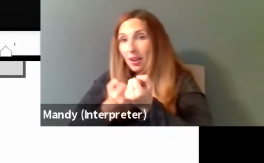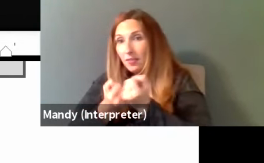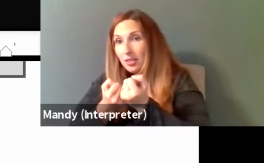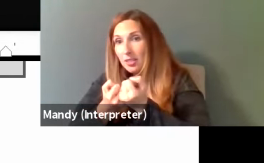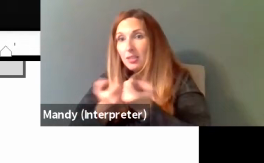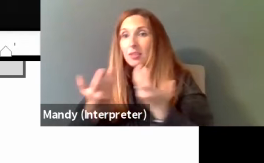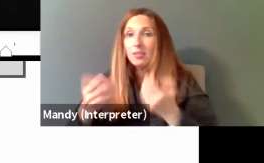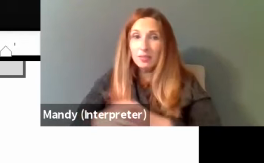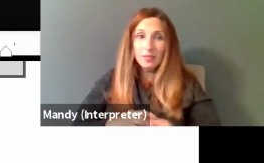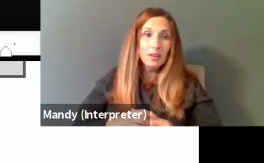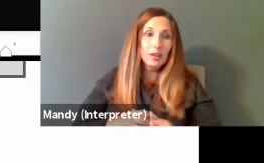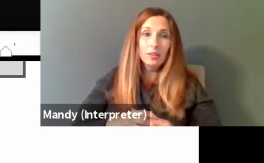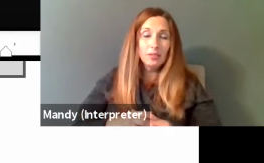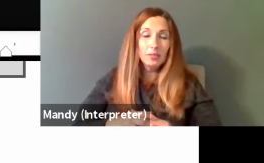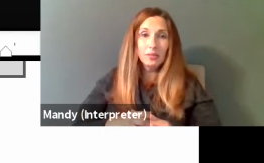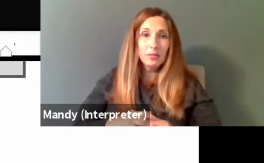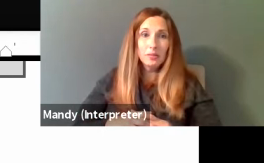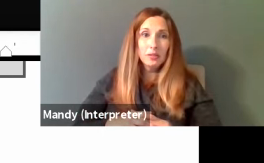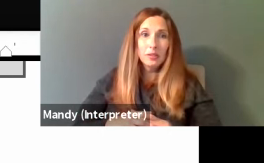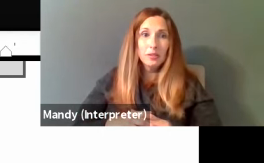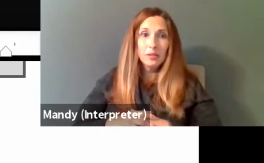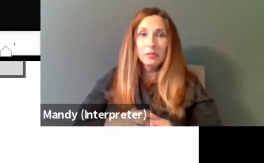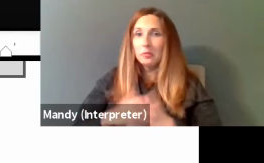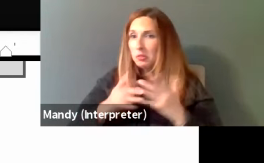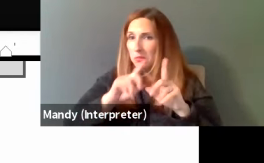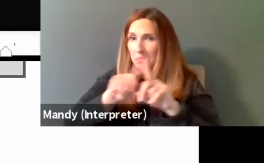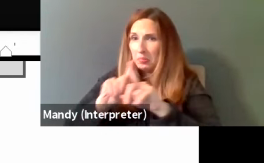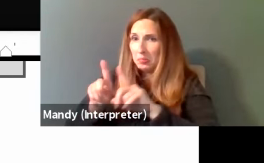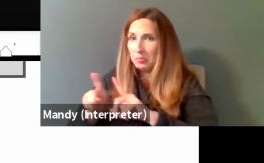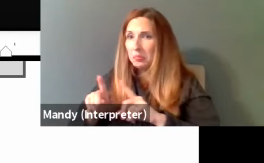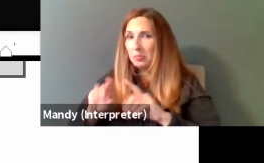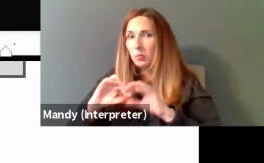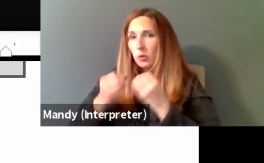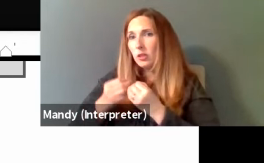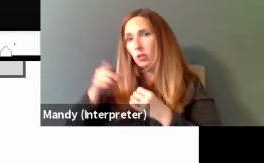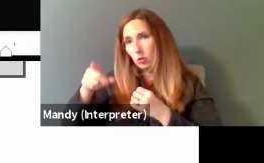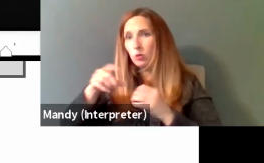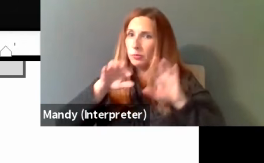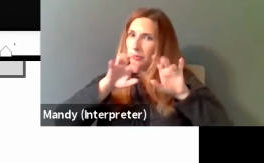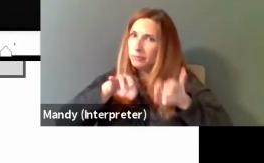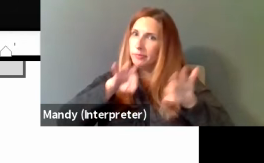You might be an association of some sort. And this is where you're going to say